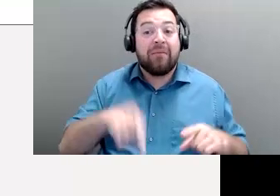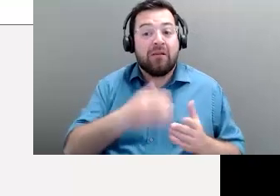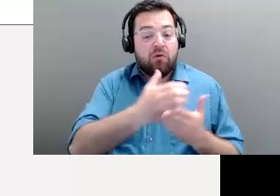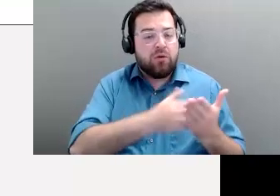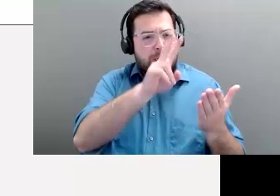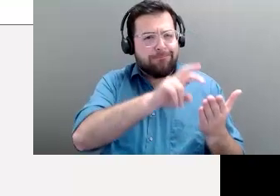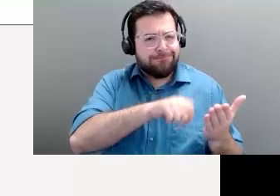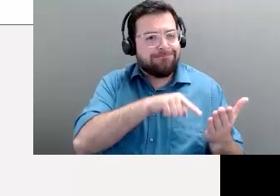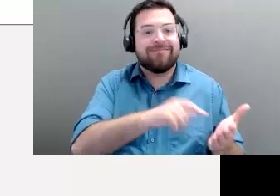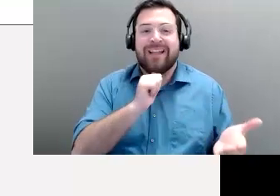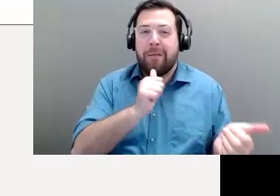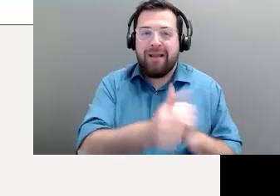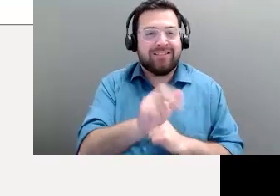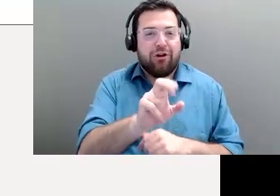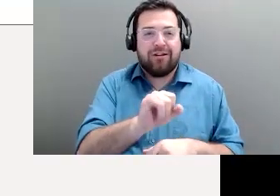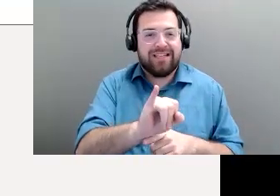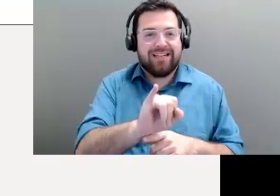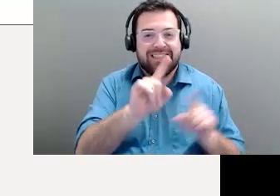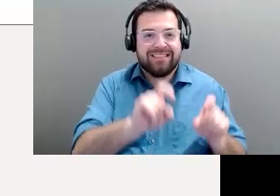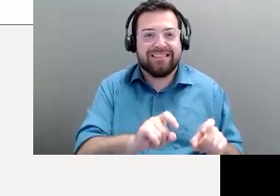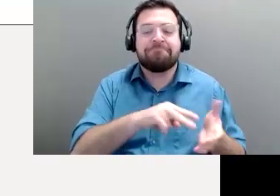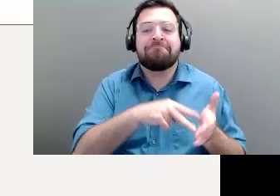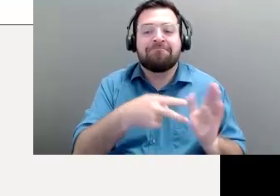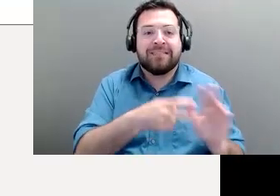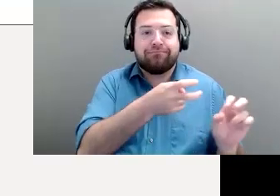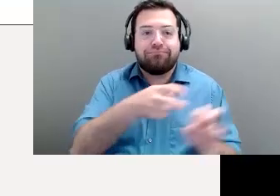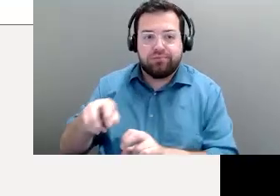course and moves it over to a correspondence course.